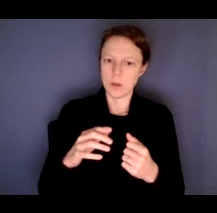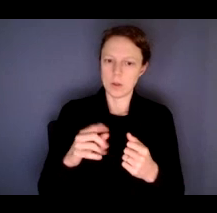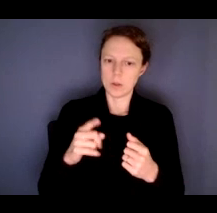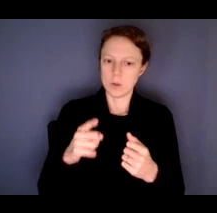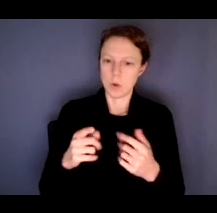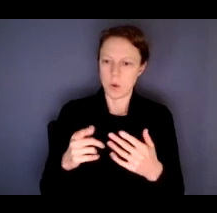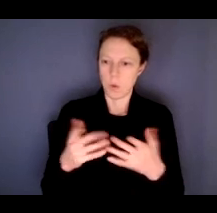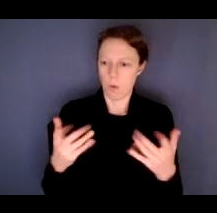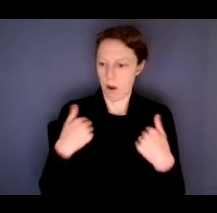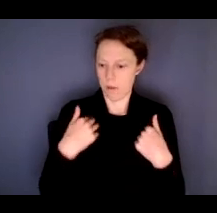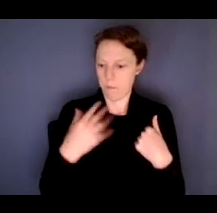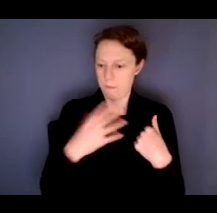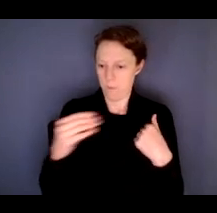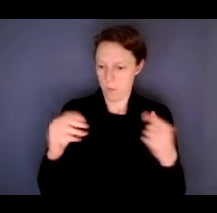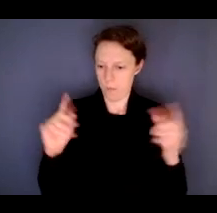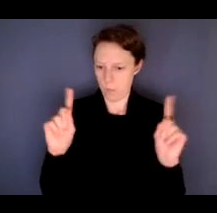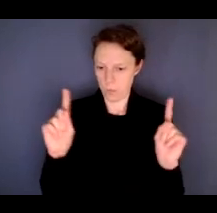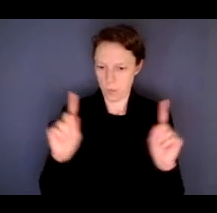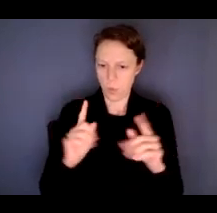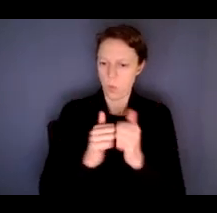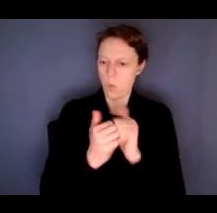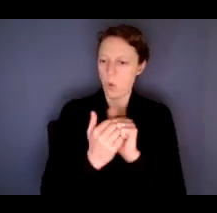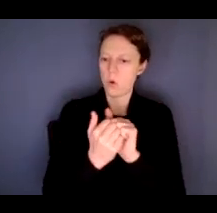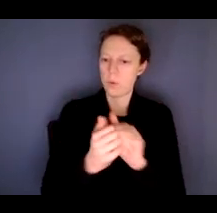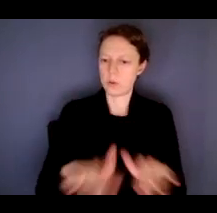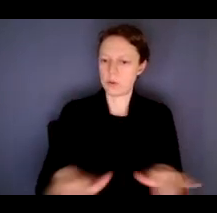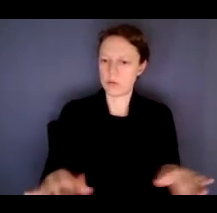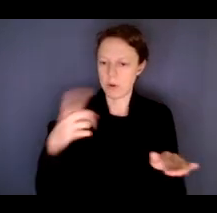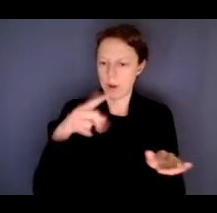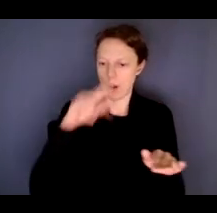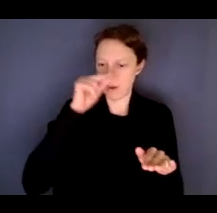children and young people. So we have teams of community visitors across the state who